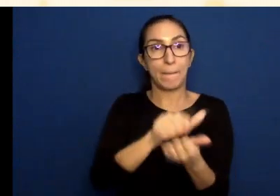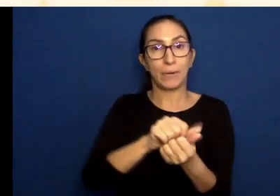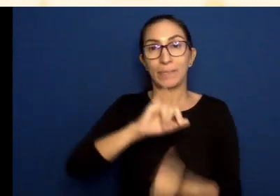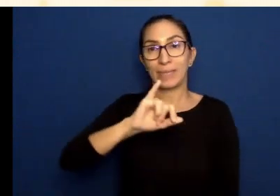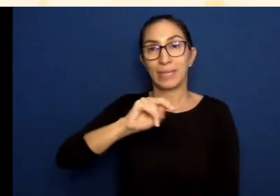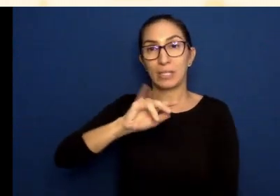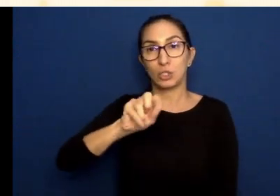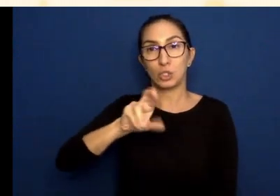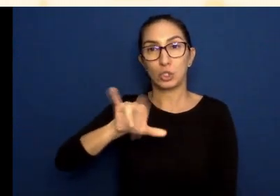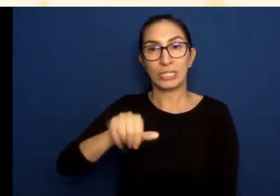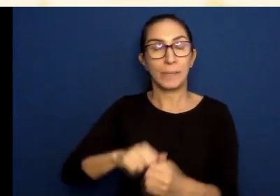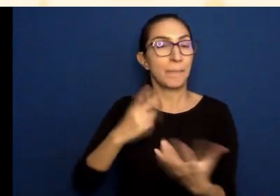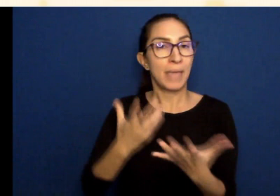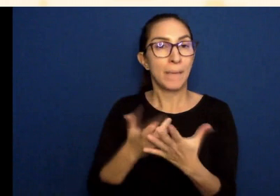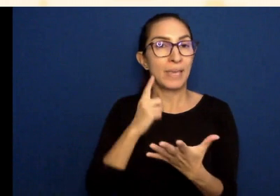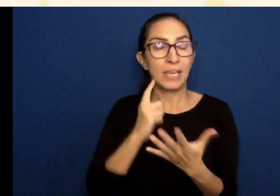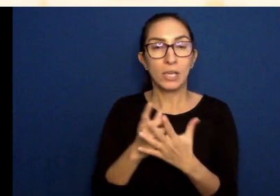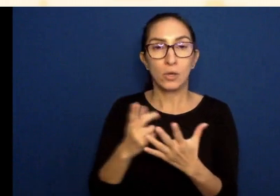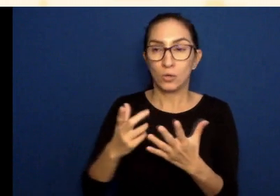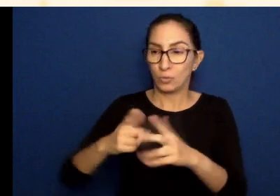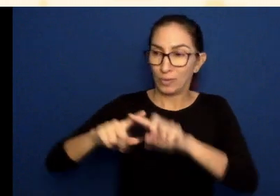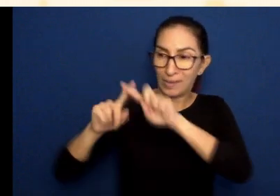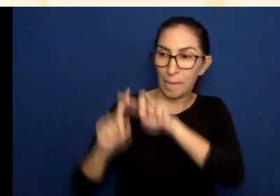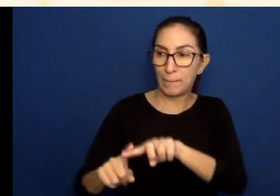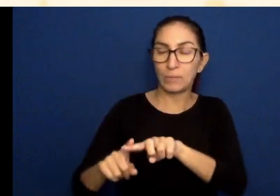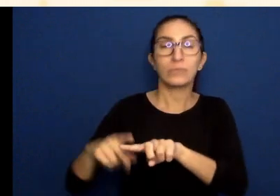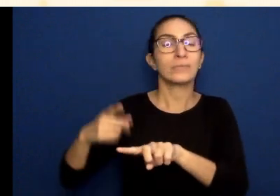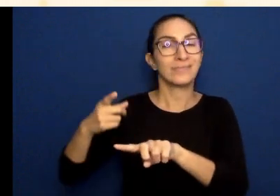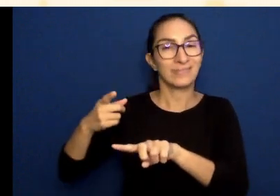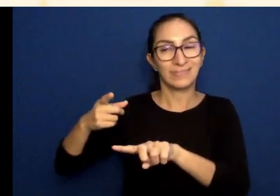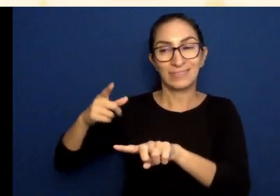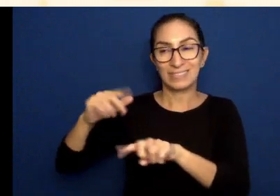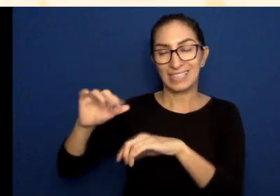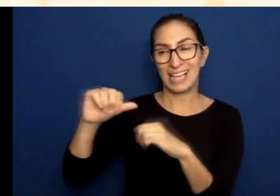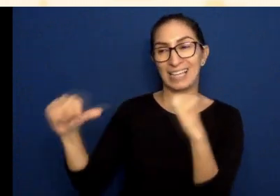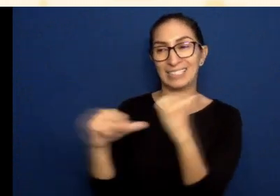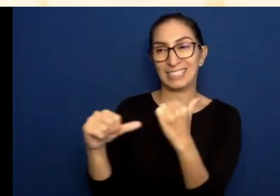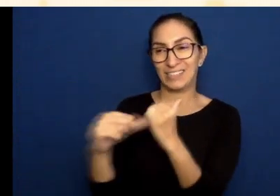and technologies used by potential users. So if you have a site about acquired brain injuries, for example,